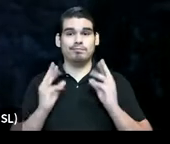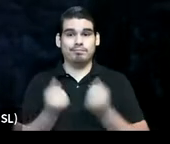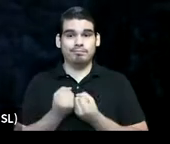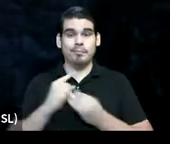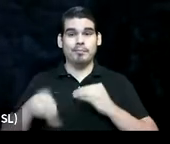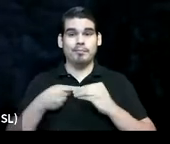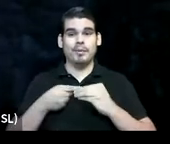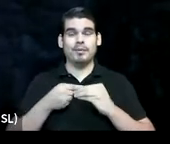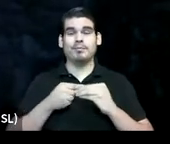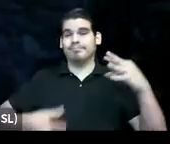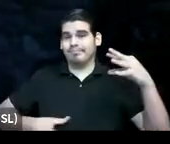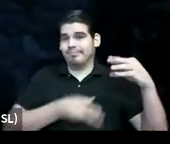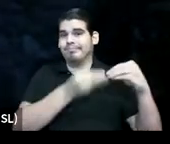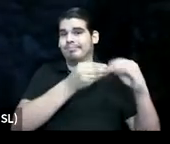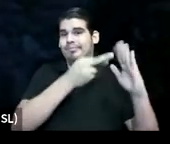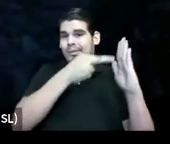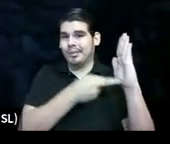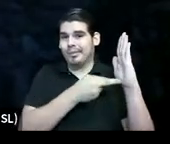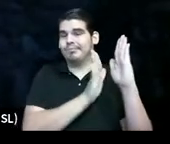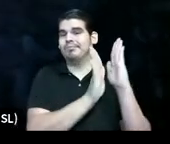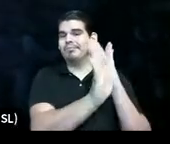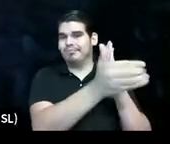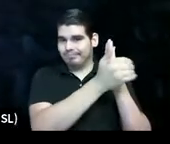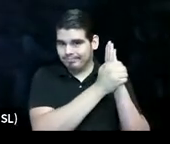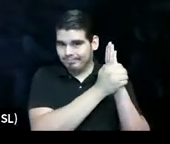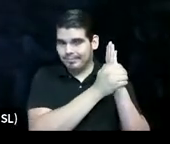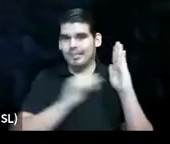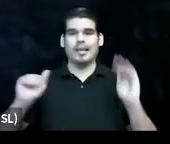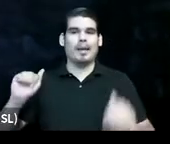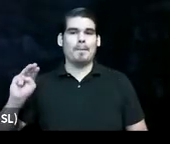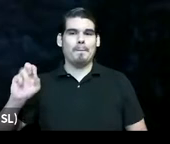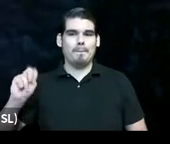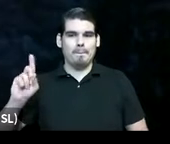so i hope to see everyone that those at this time before we go to Q&A